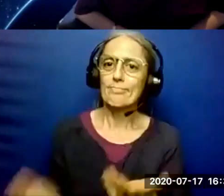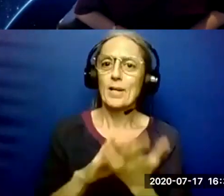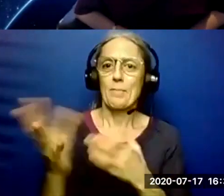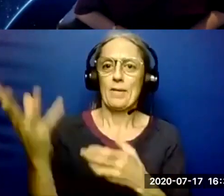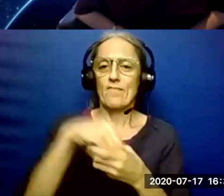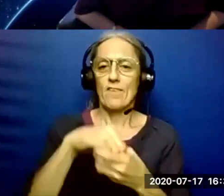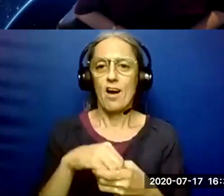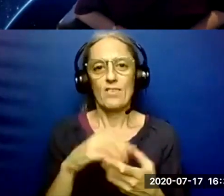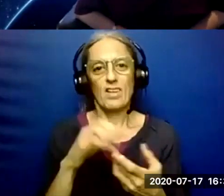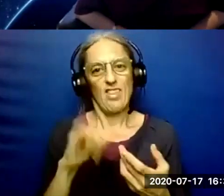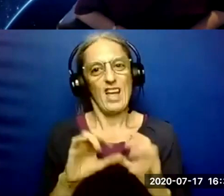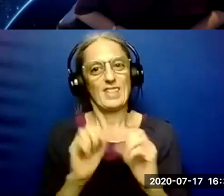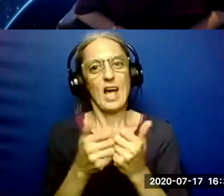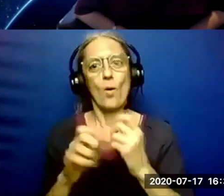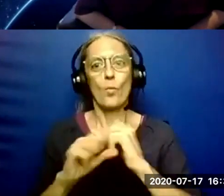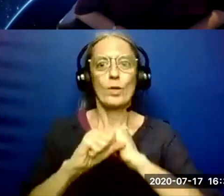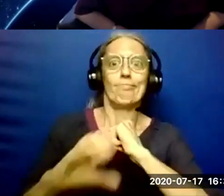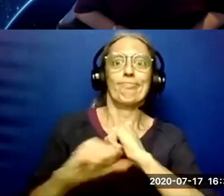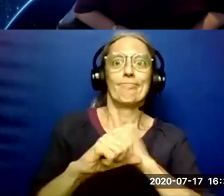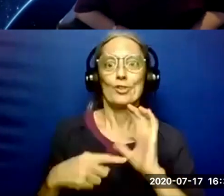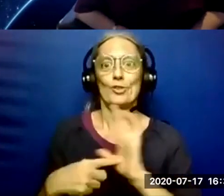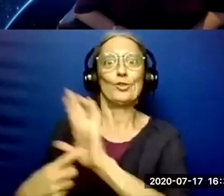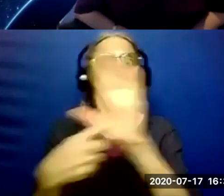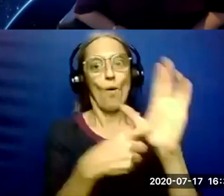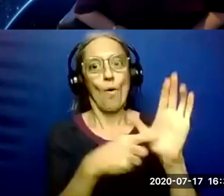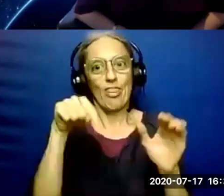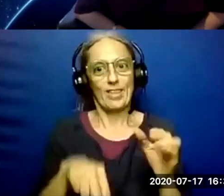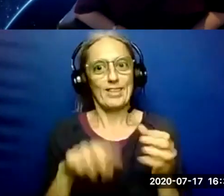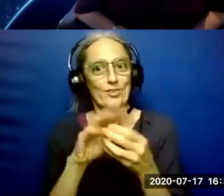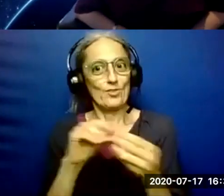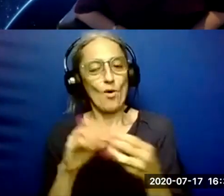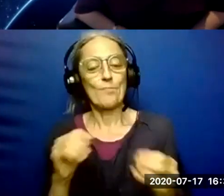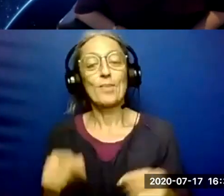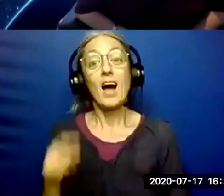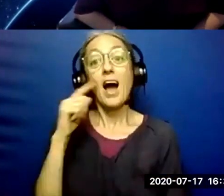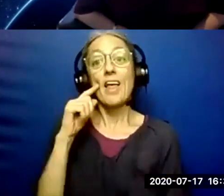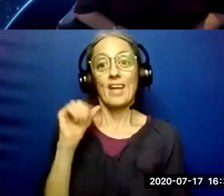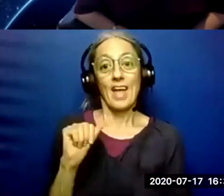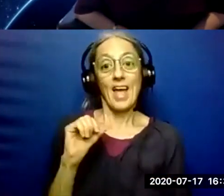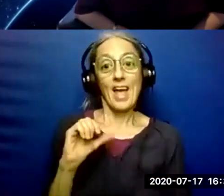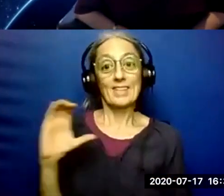AAC is interesting because, as we were saying, as people